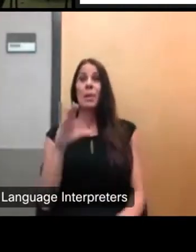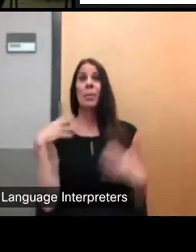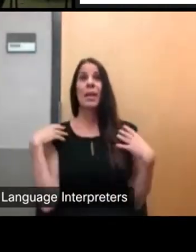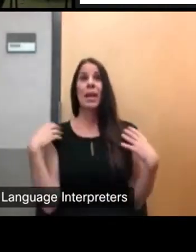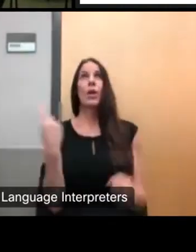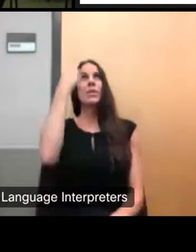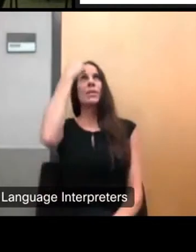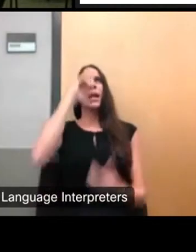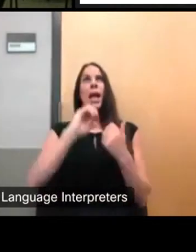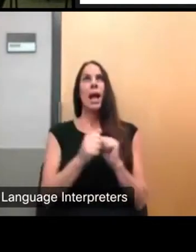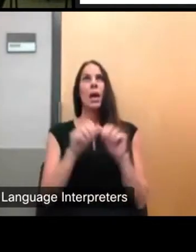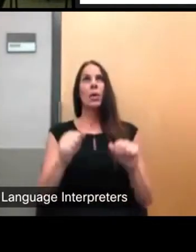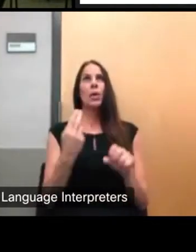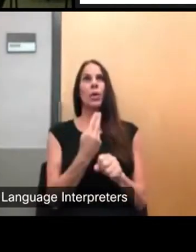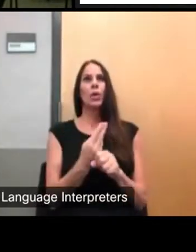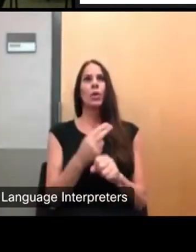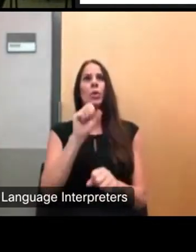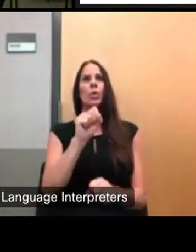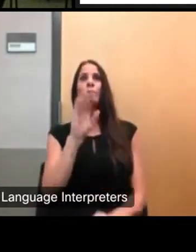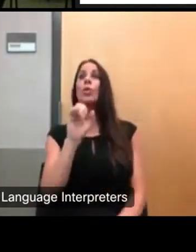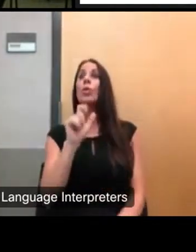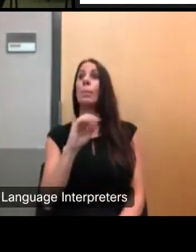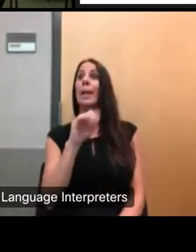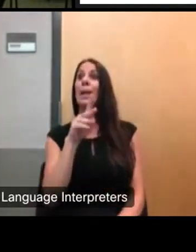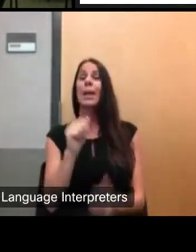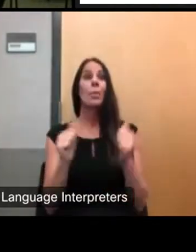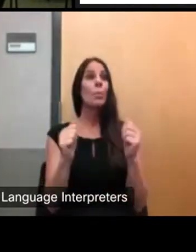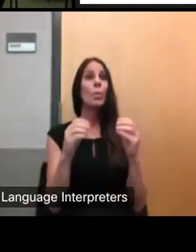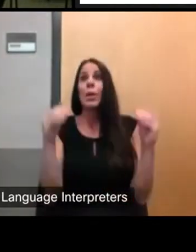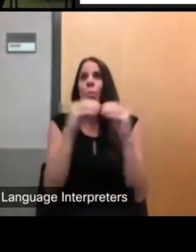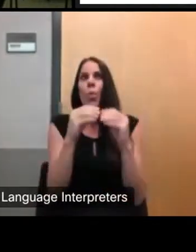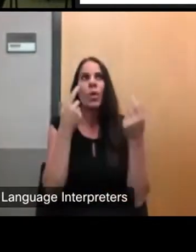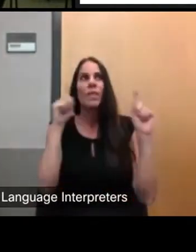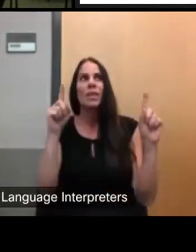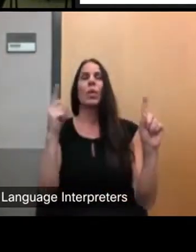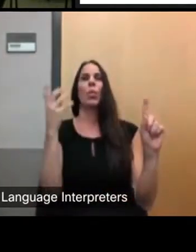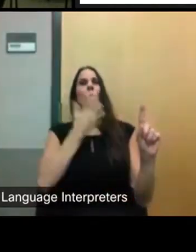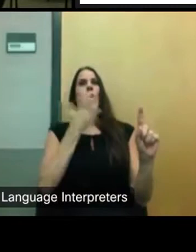how can we use social media more effectively and what was that a theme during covid so,